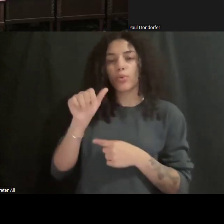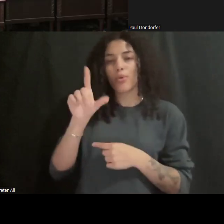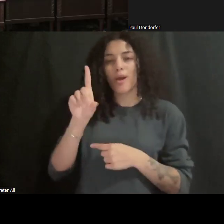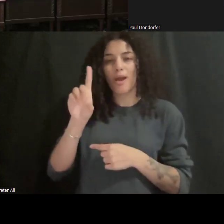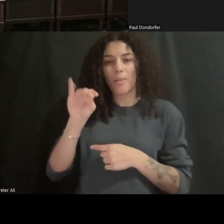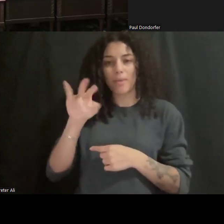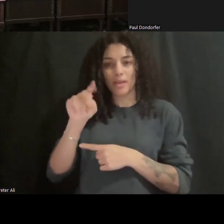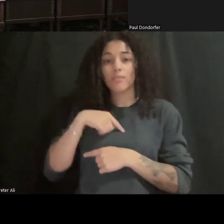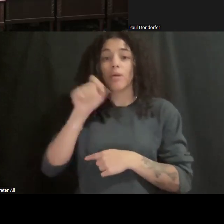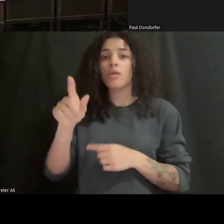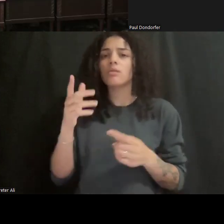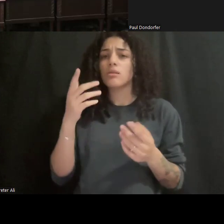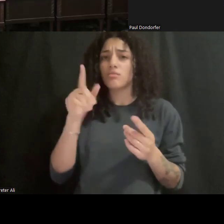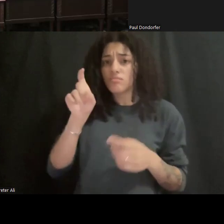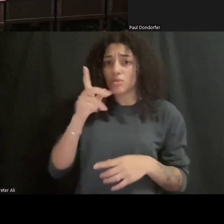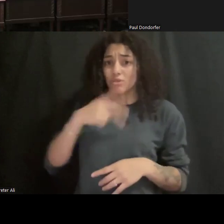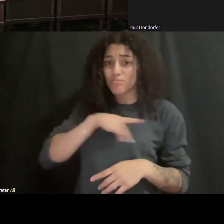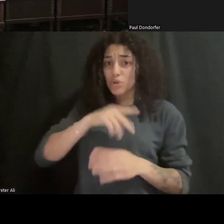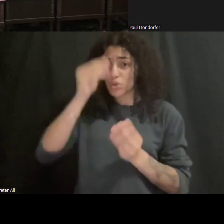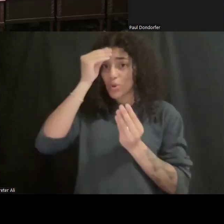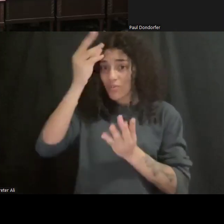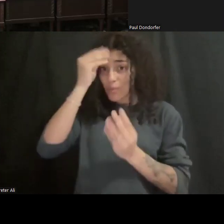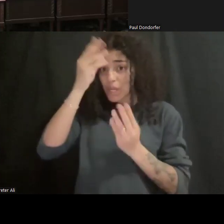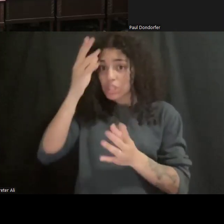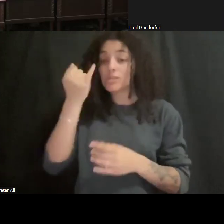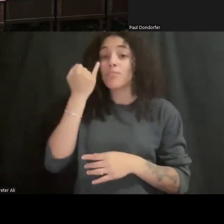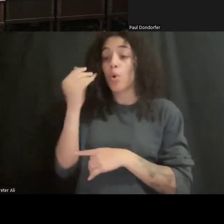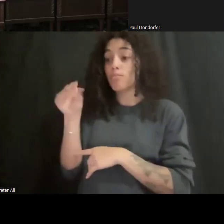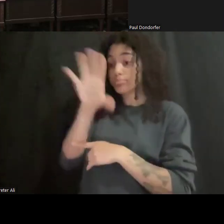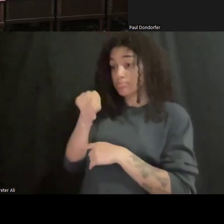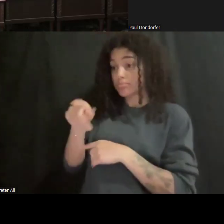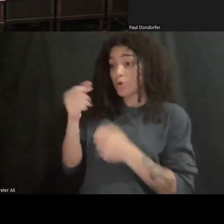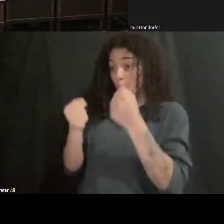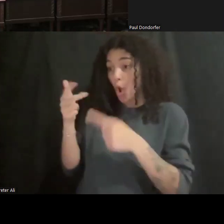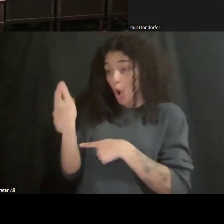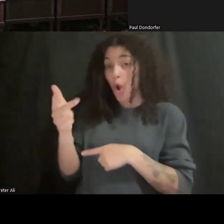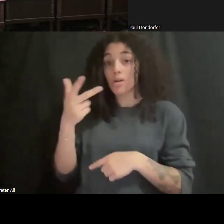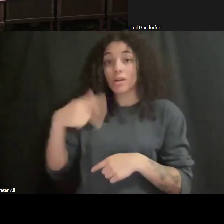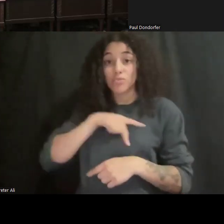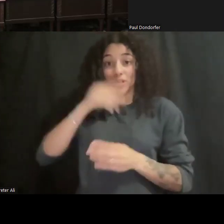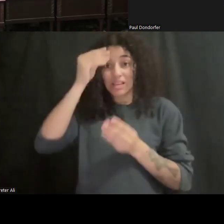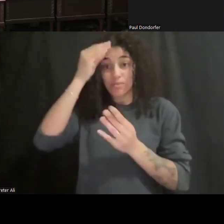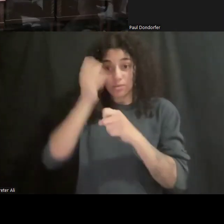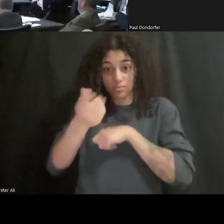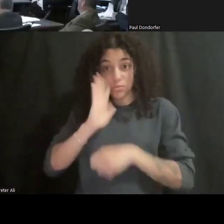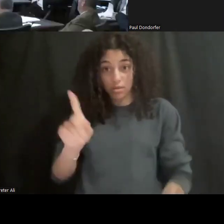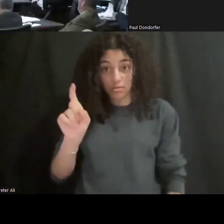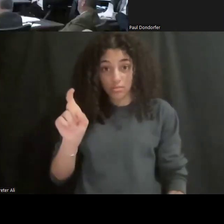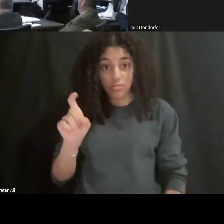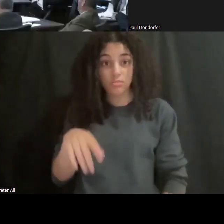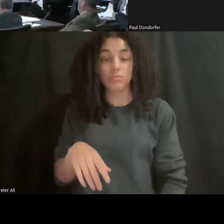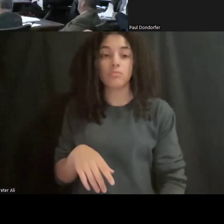information that is going to be depicted with the picture of the car that you take